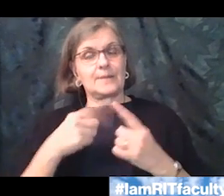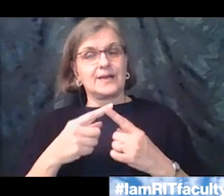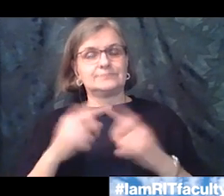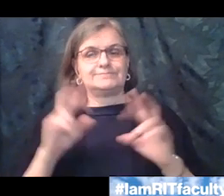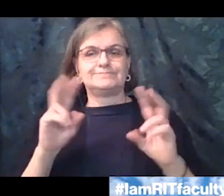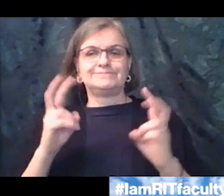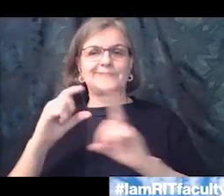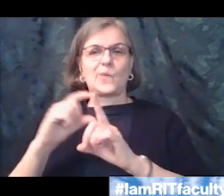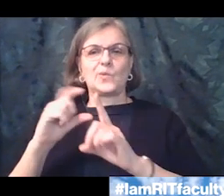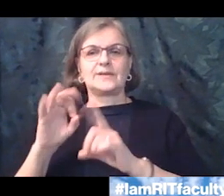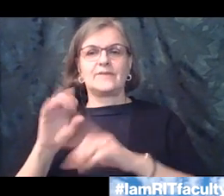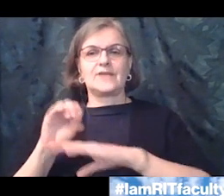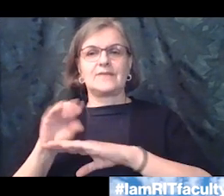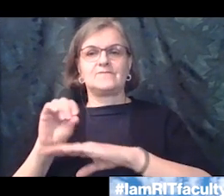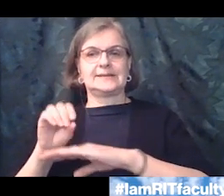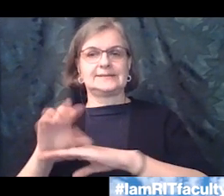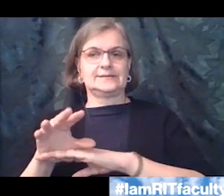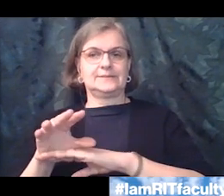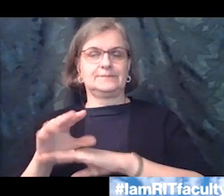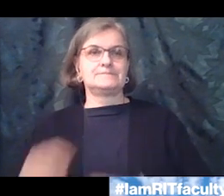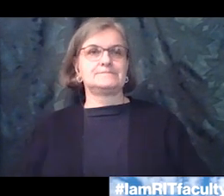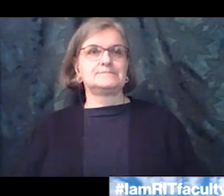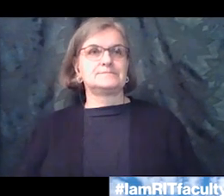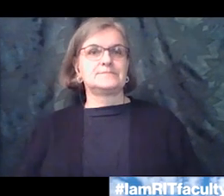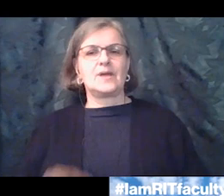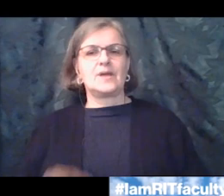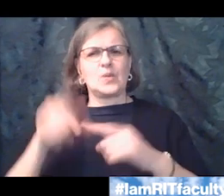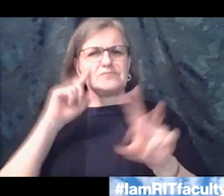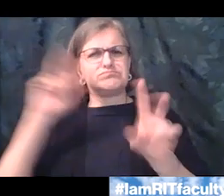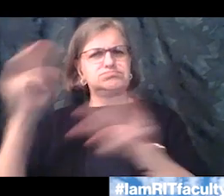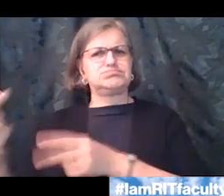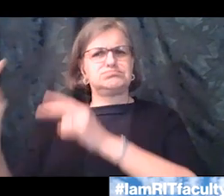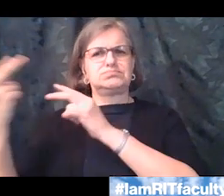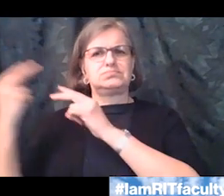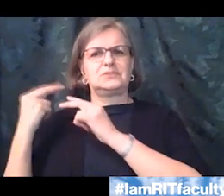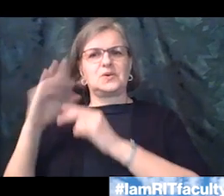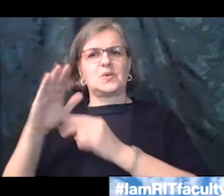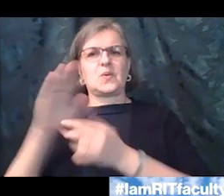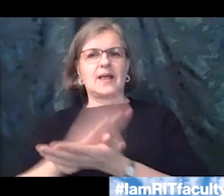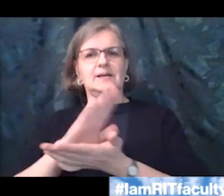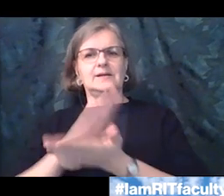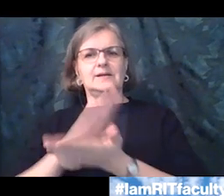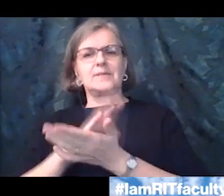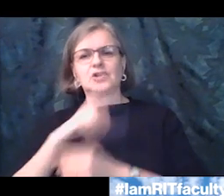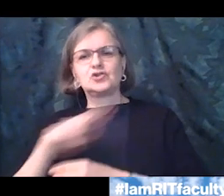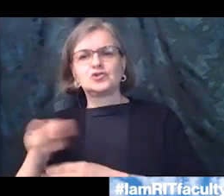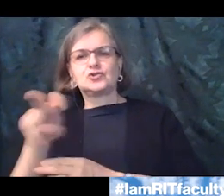And so as you look back as to where you began your academic journey to where you are now,